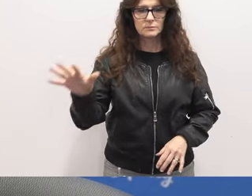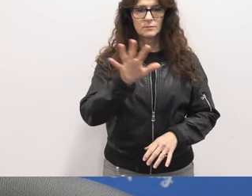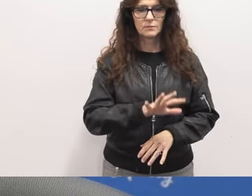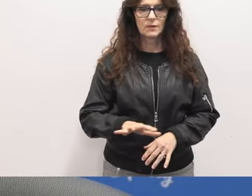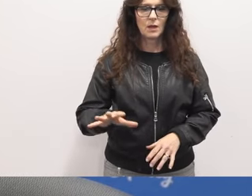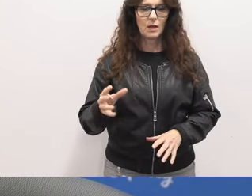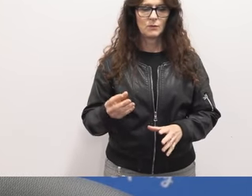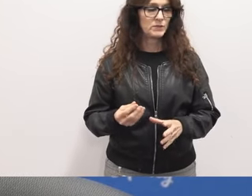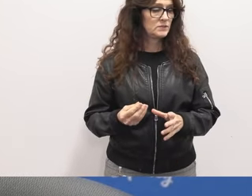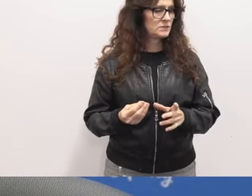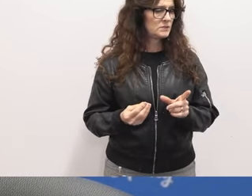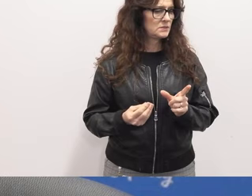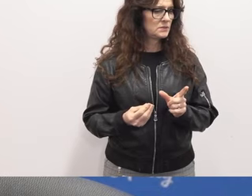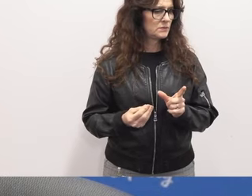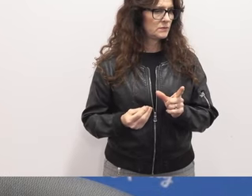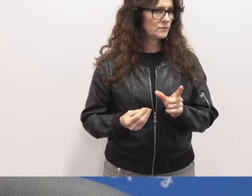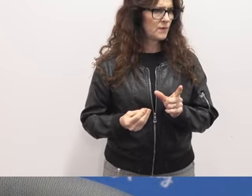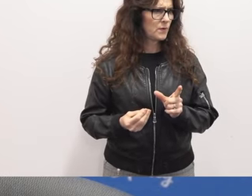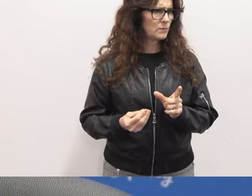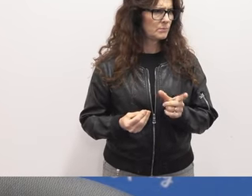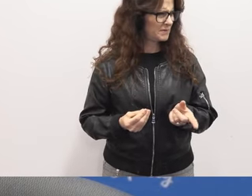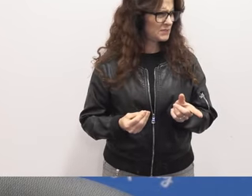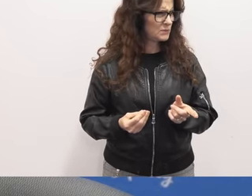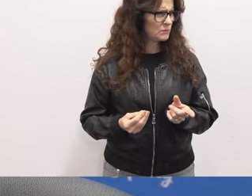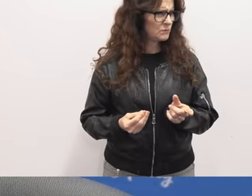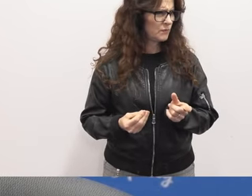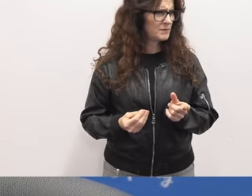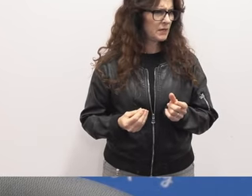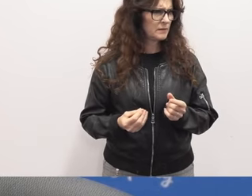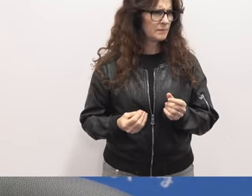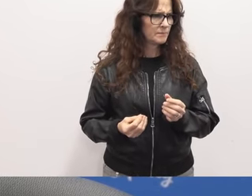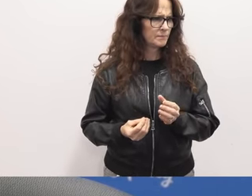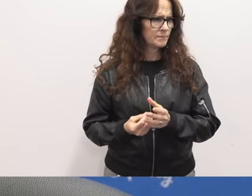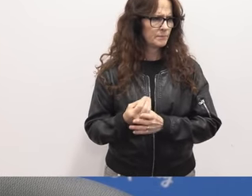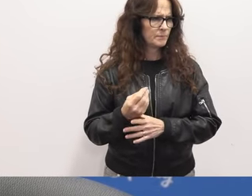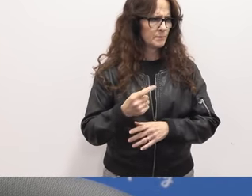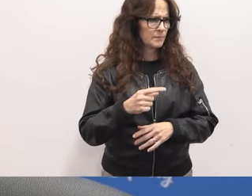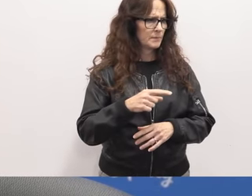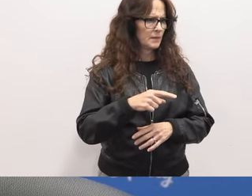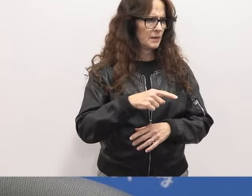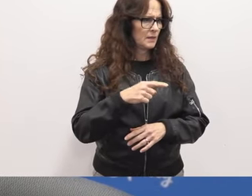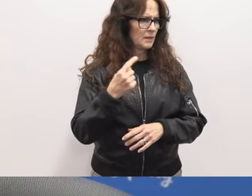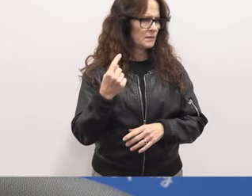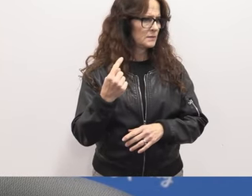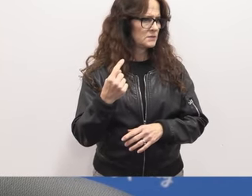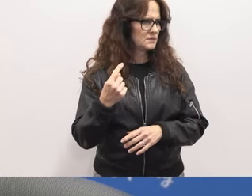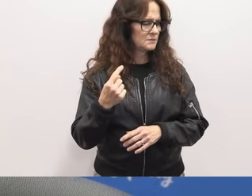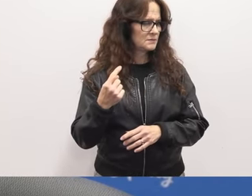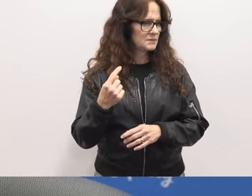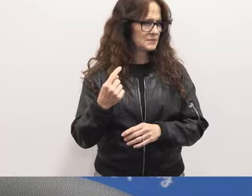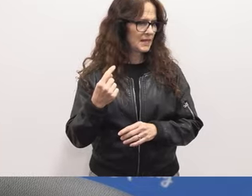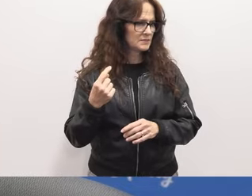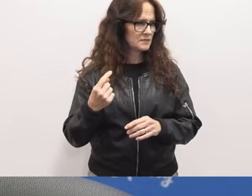FRSA proficiency in kindergarten, 11, Black is 11, but really in the second grade is where we're seeing